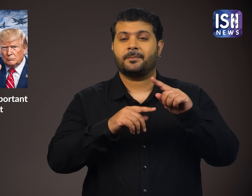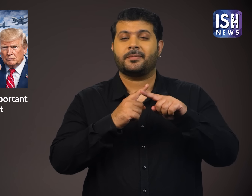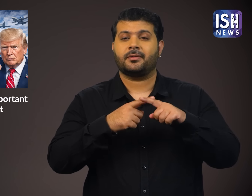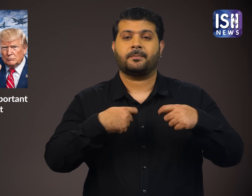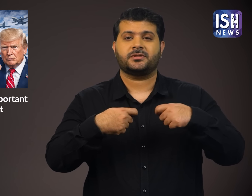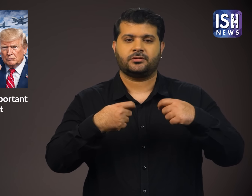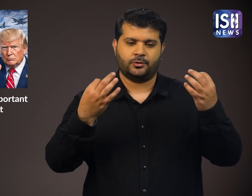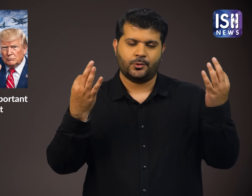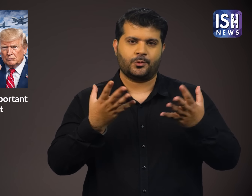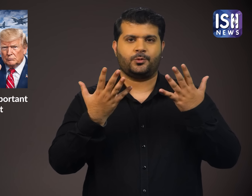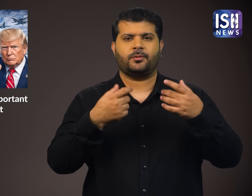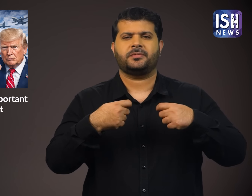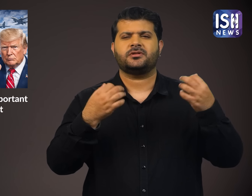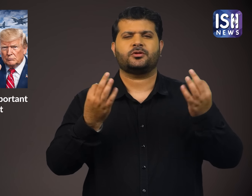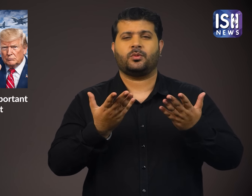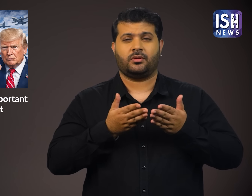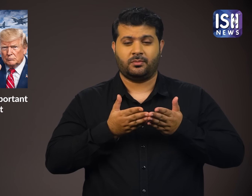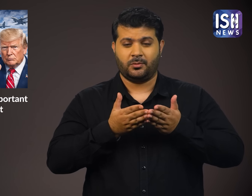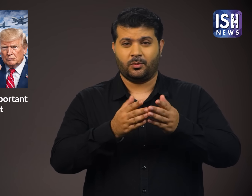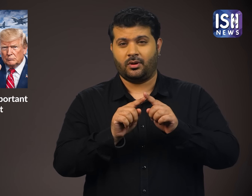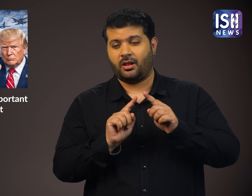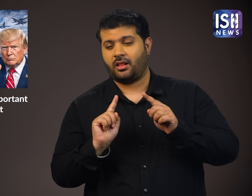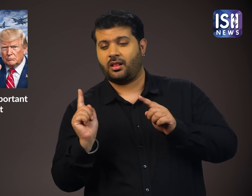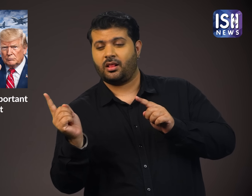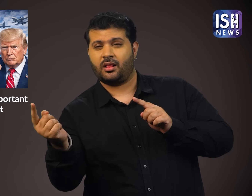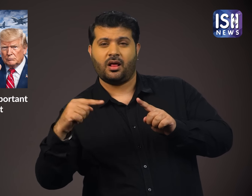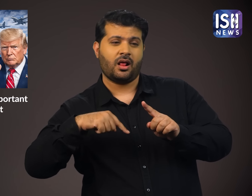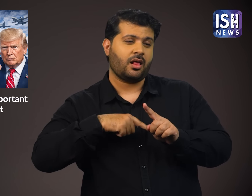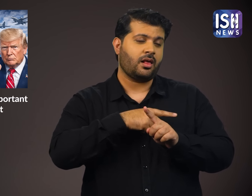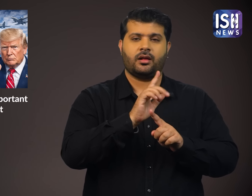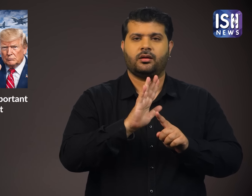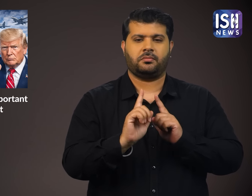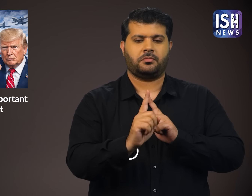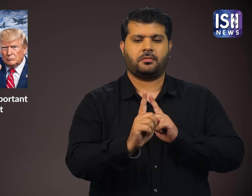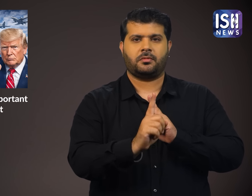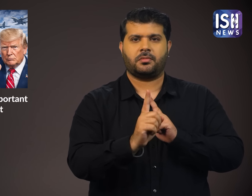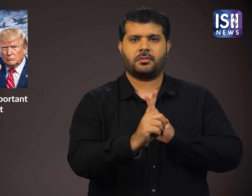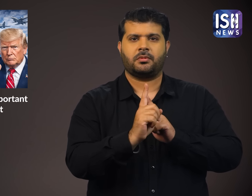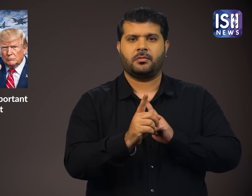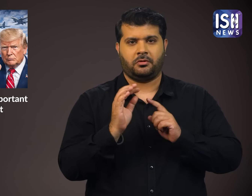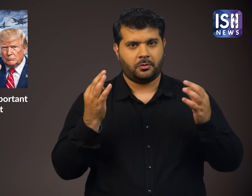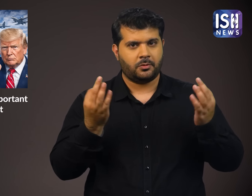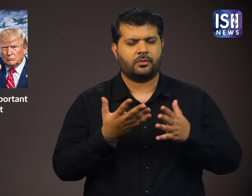A new trade route is emerging, instead of long sea routes, which offers access to shorter, direct paths.